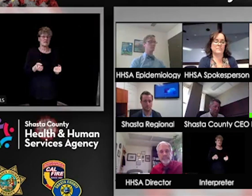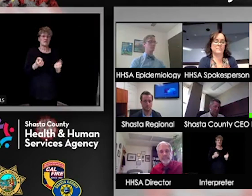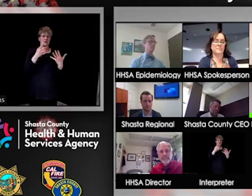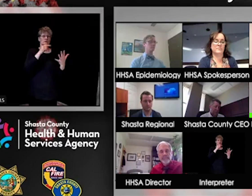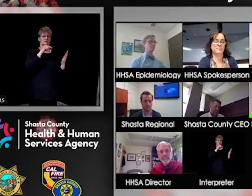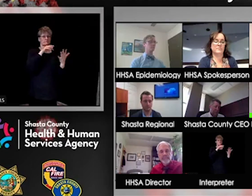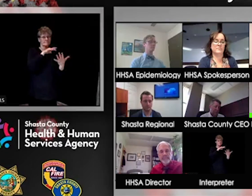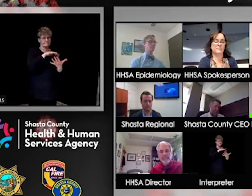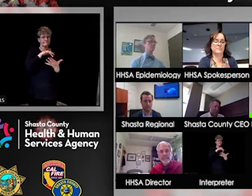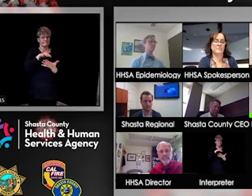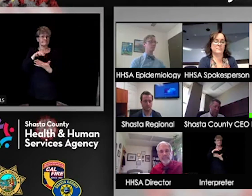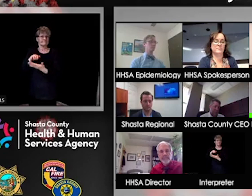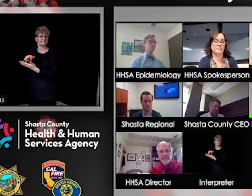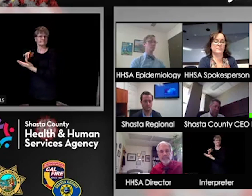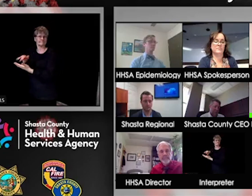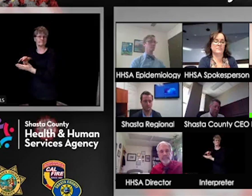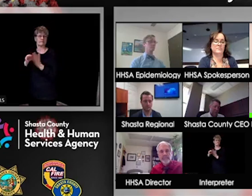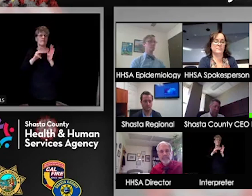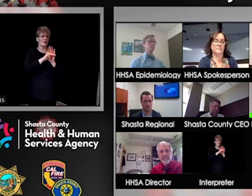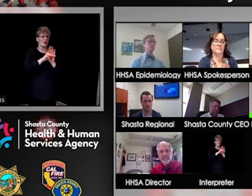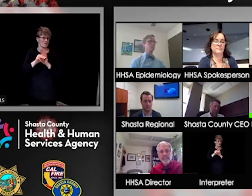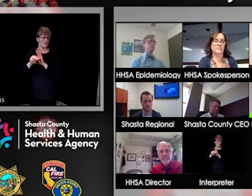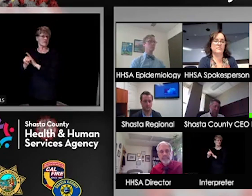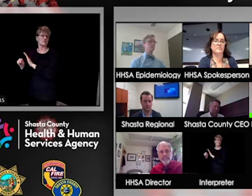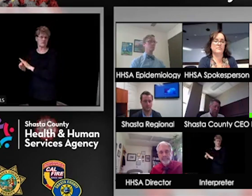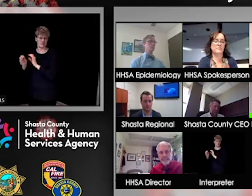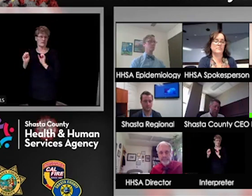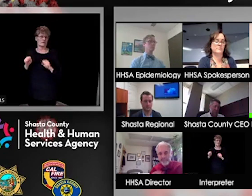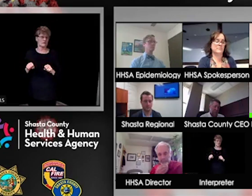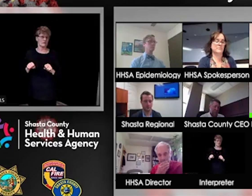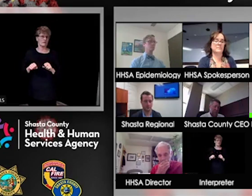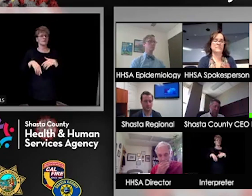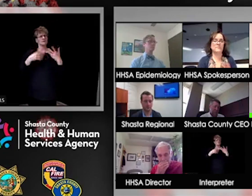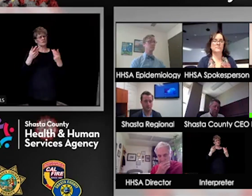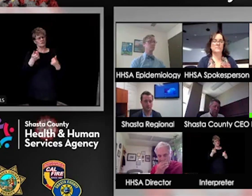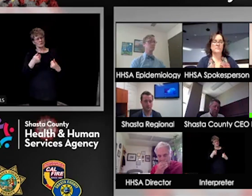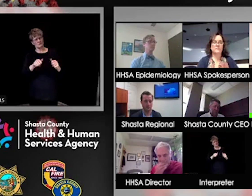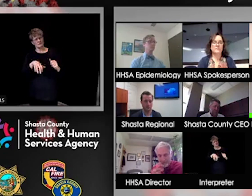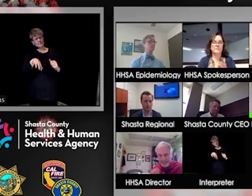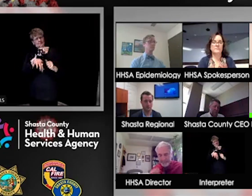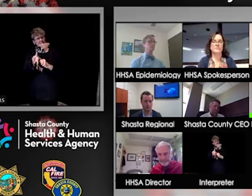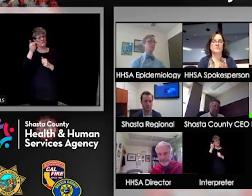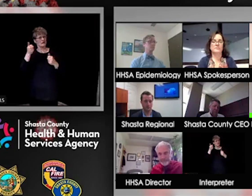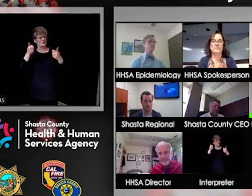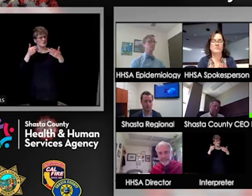trying to figure out the best way to share this with the community and that's why we